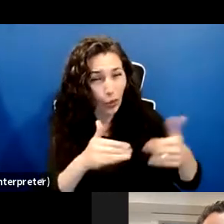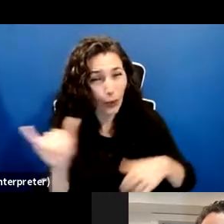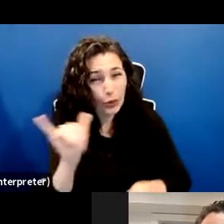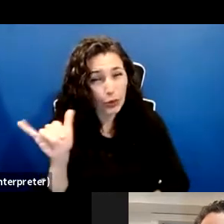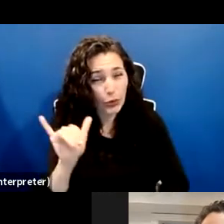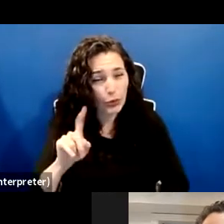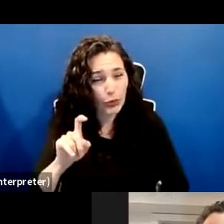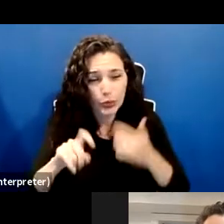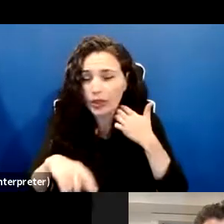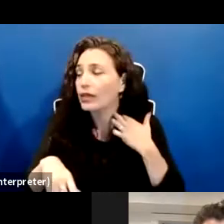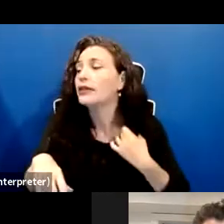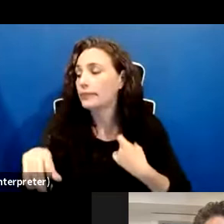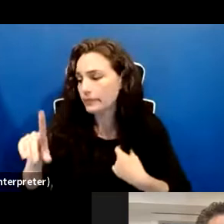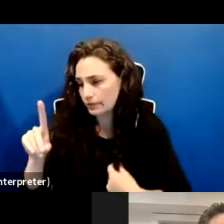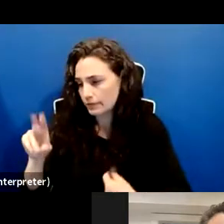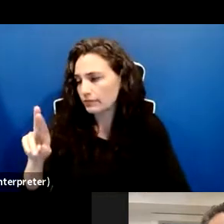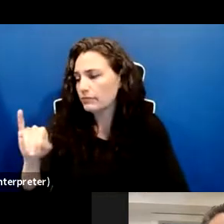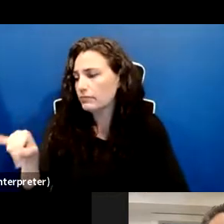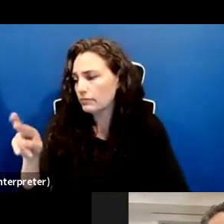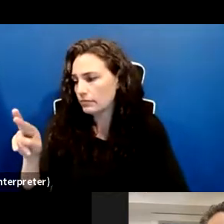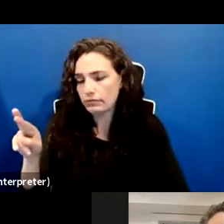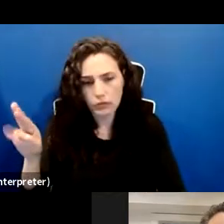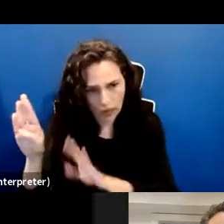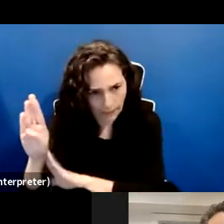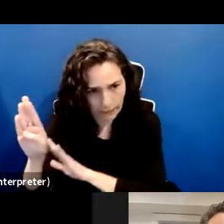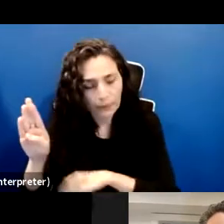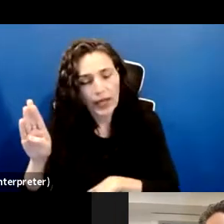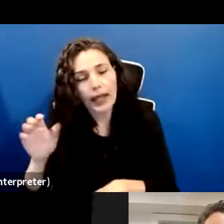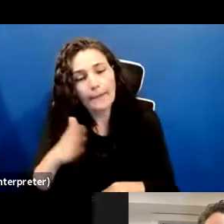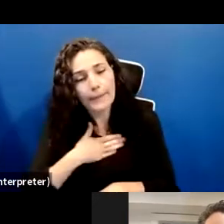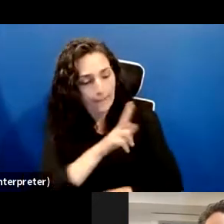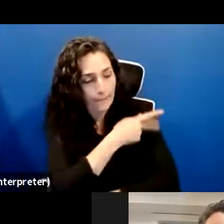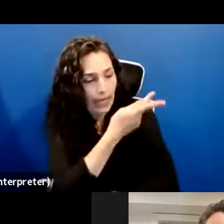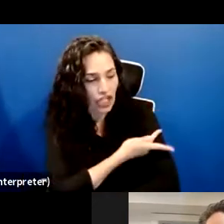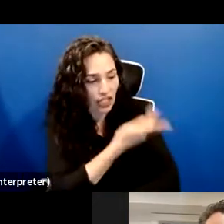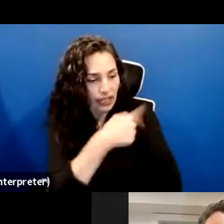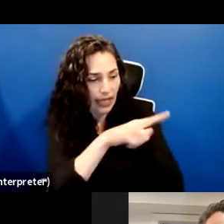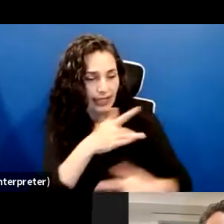Yeah, for me and my patients, and my patients in particular, are challenged commonly with brain cancer.